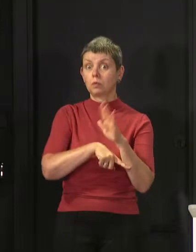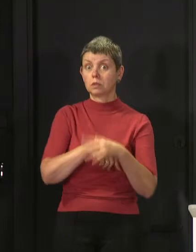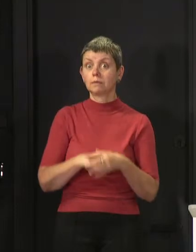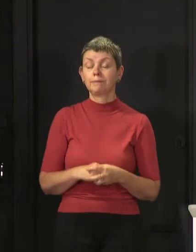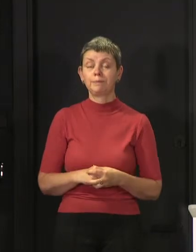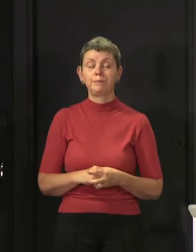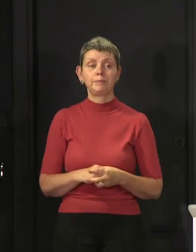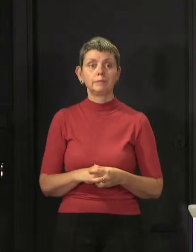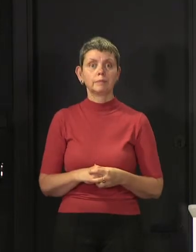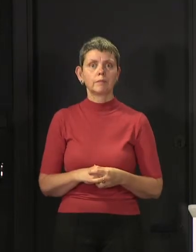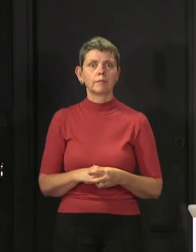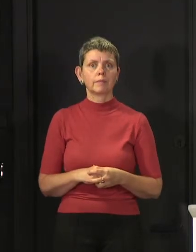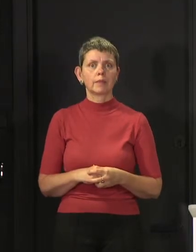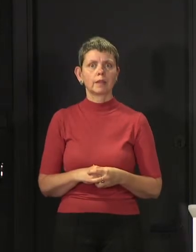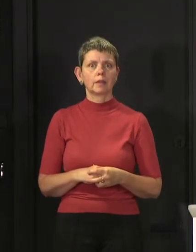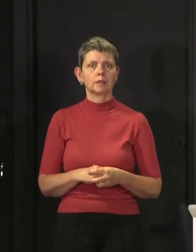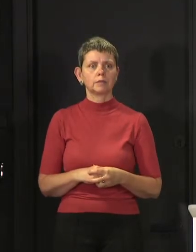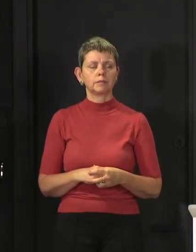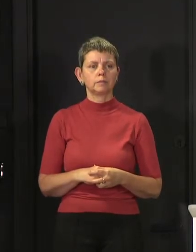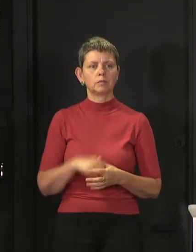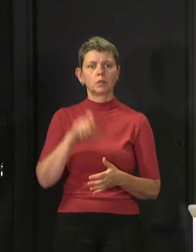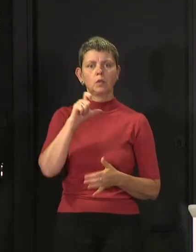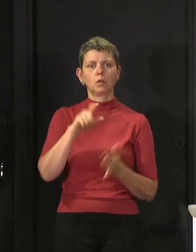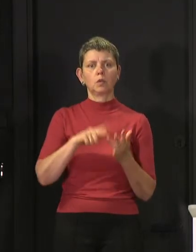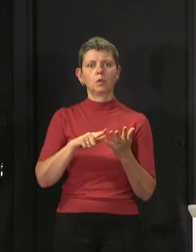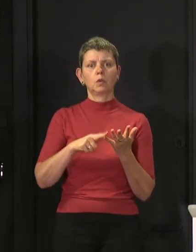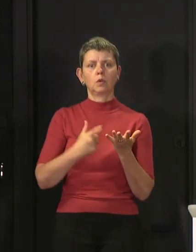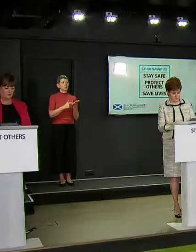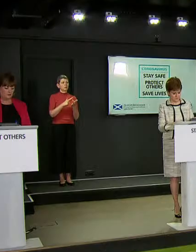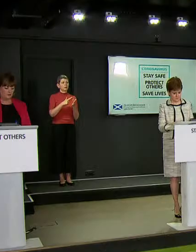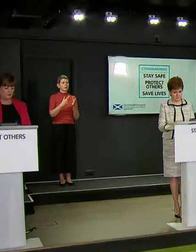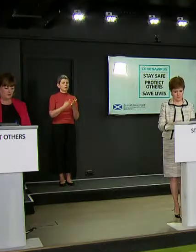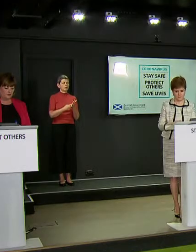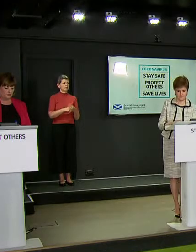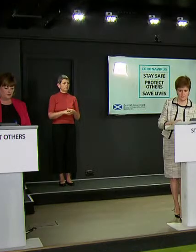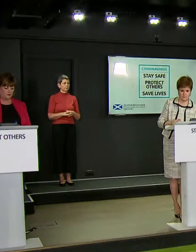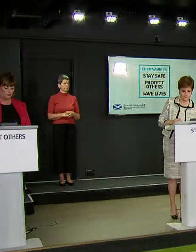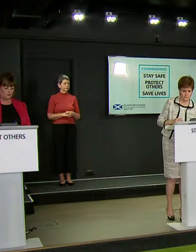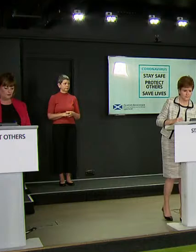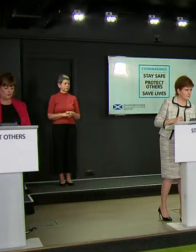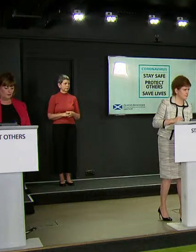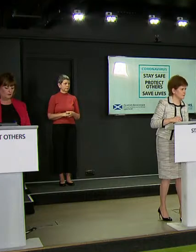Thank you First Minister, just to touch again on the comments from yourself and the Welsh